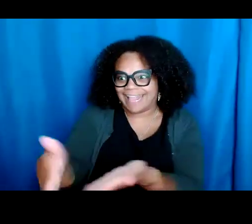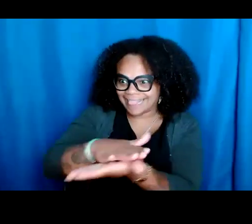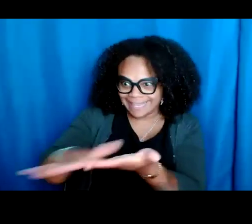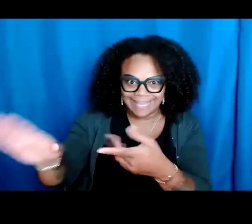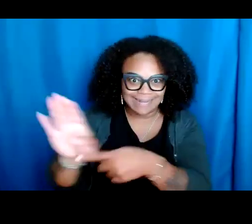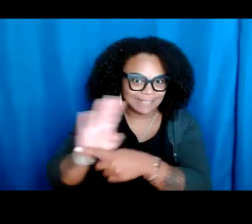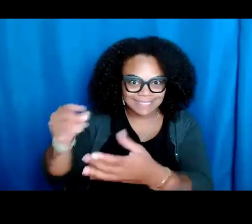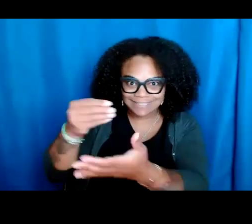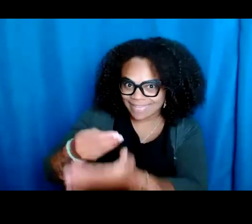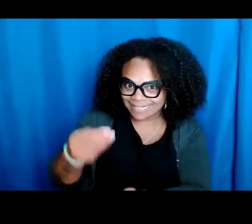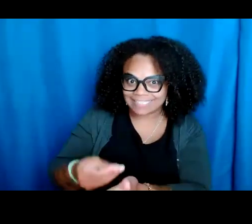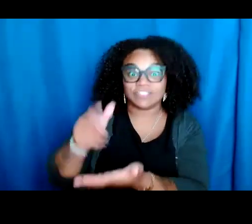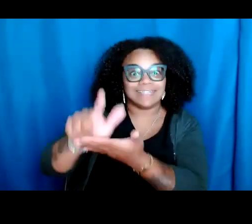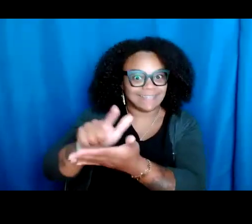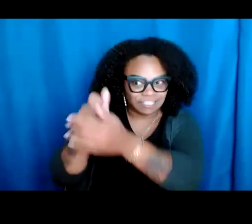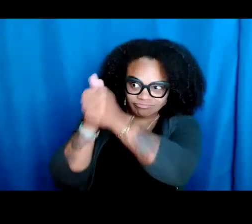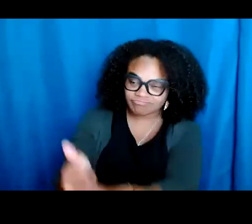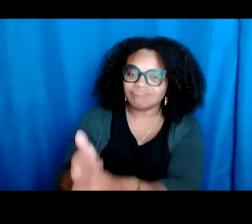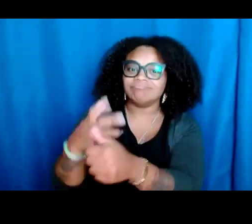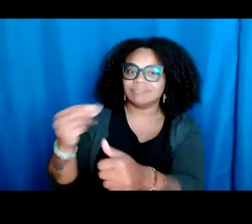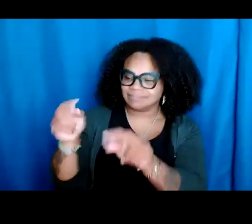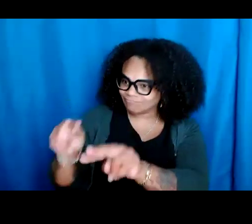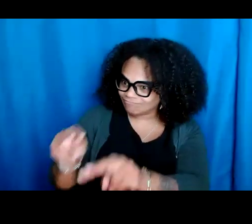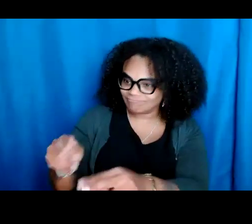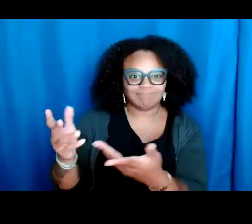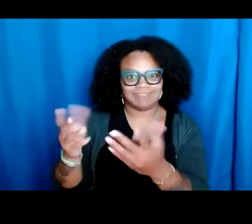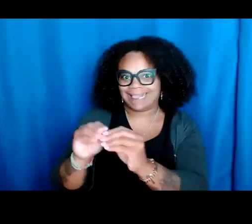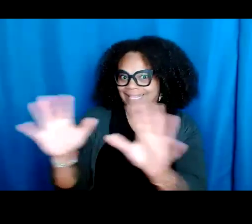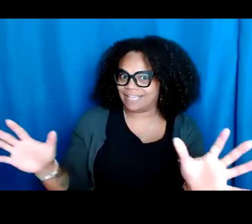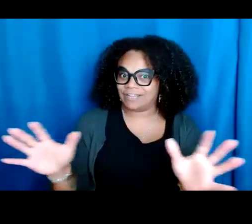and it is one of the first things that every entrepreneur should do.